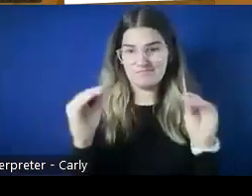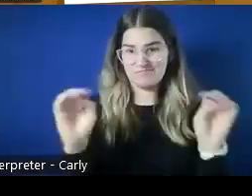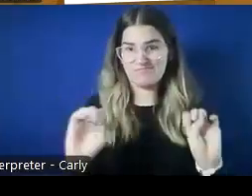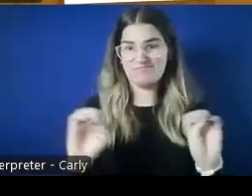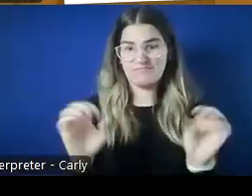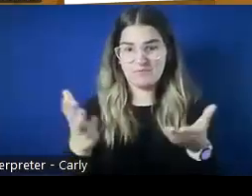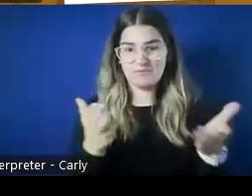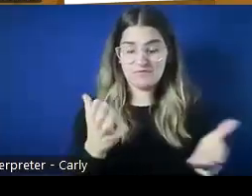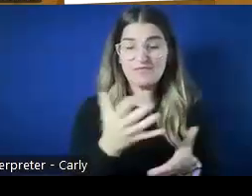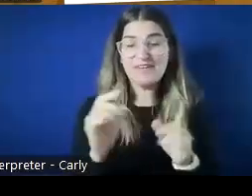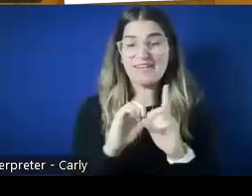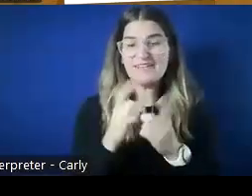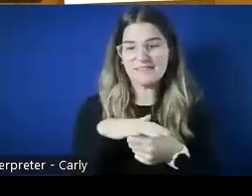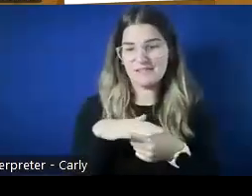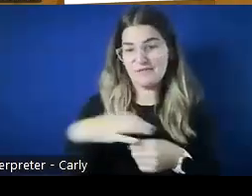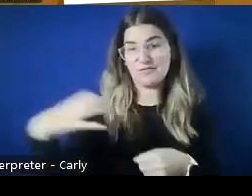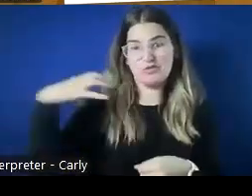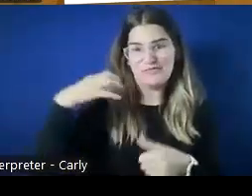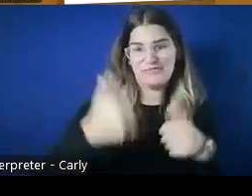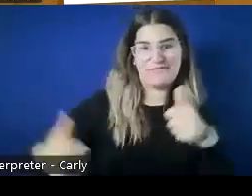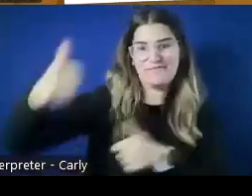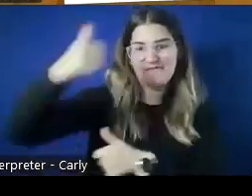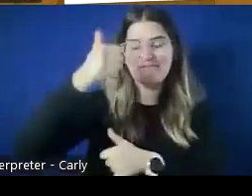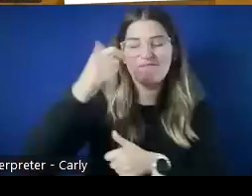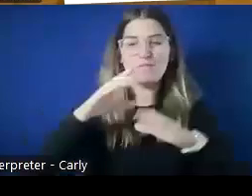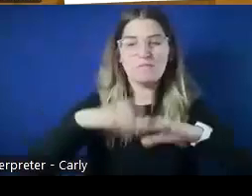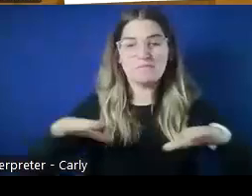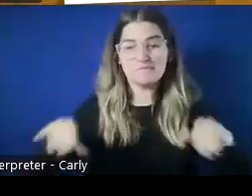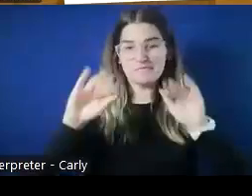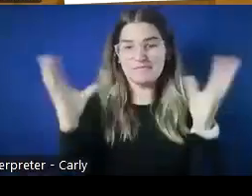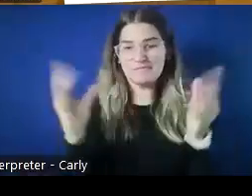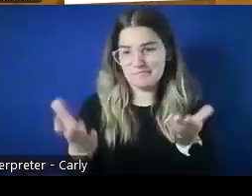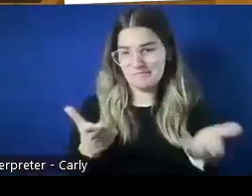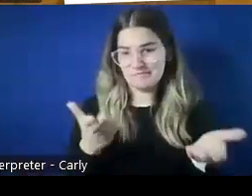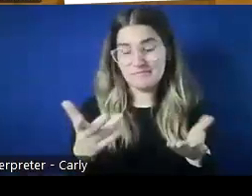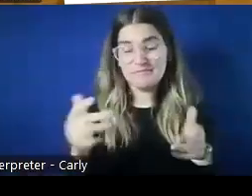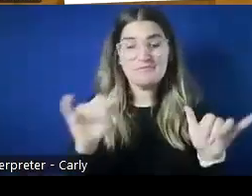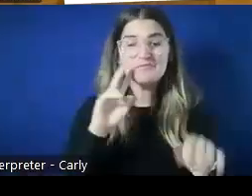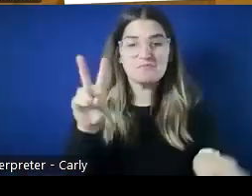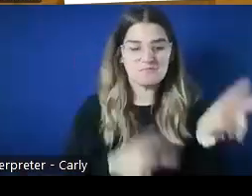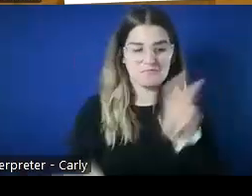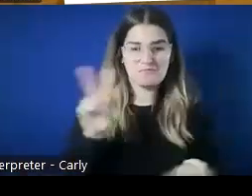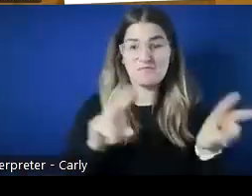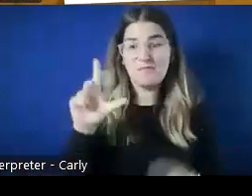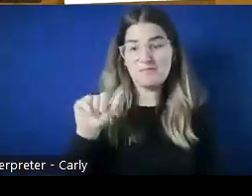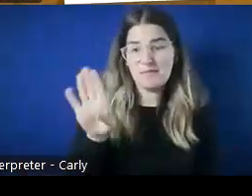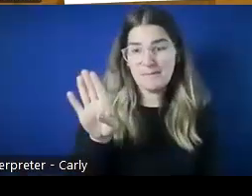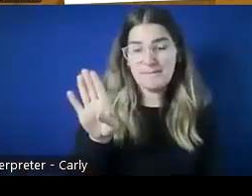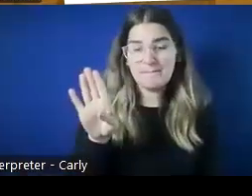chief for child and Psychiatry ambulatory she also oversees the laboratory for mental health